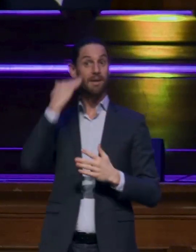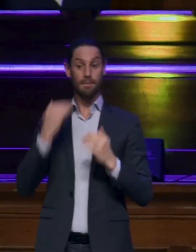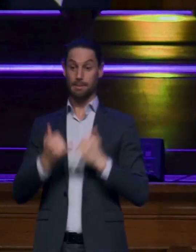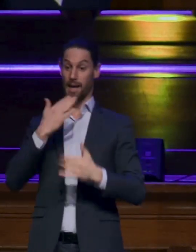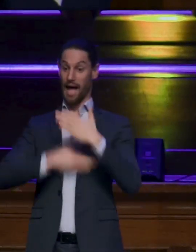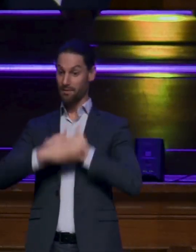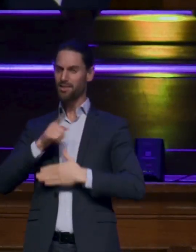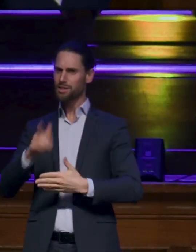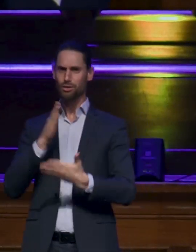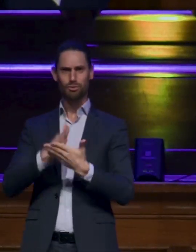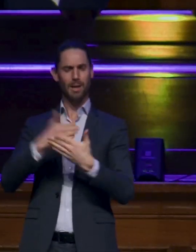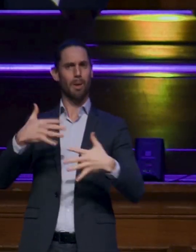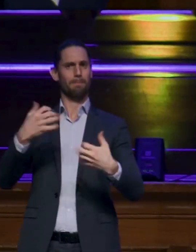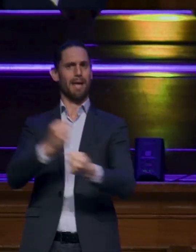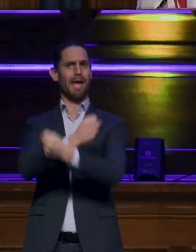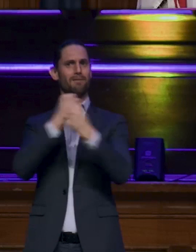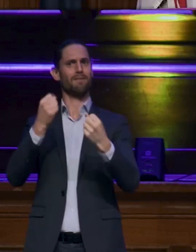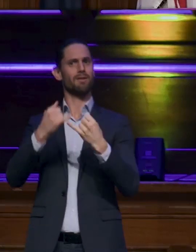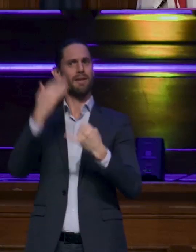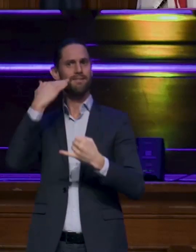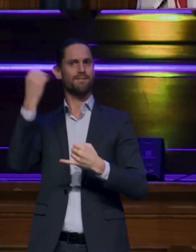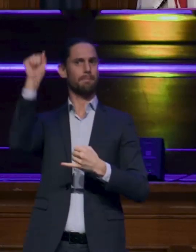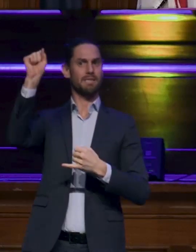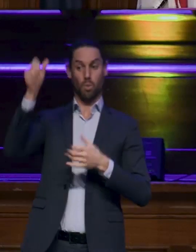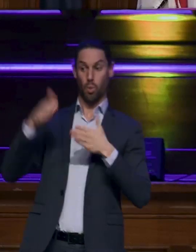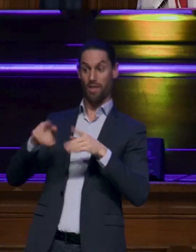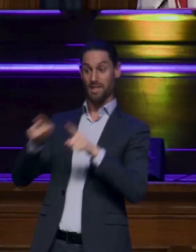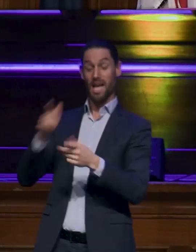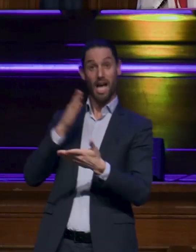there an inherently feminine way of holding power there's a human way of